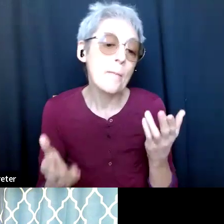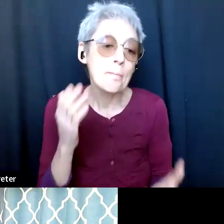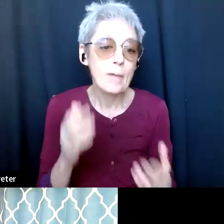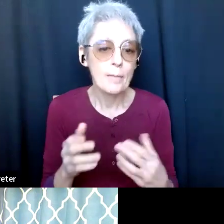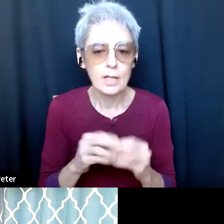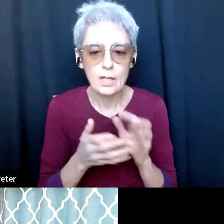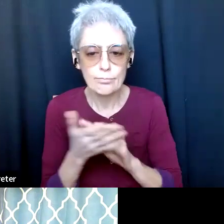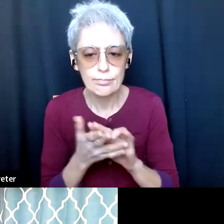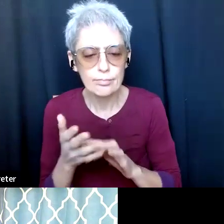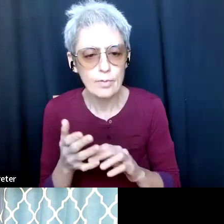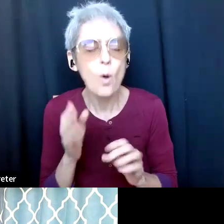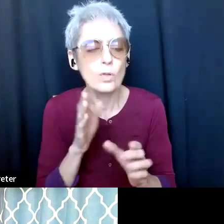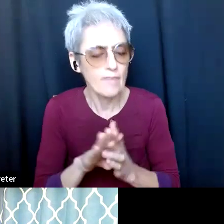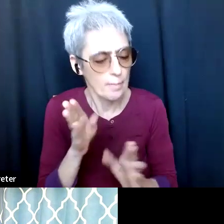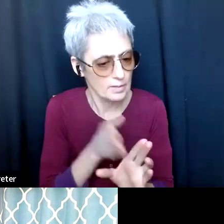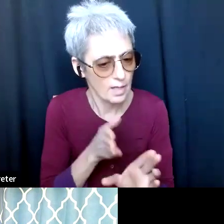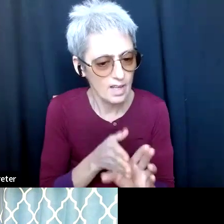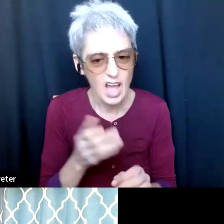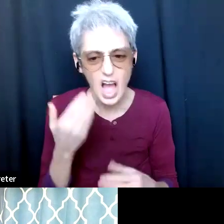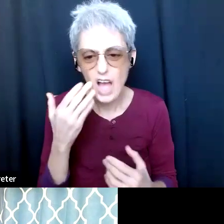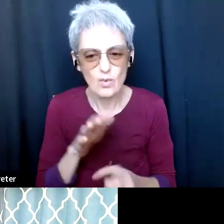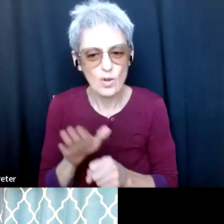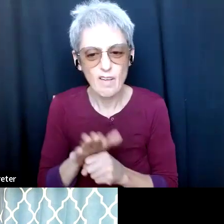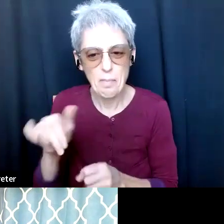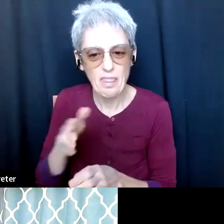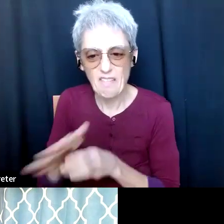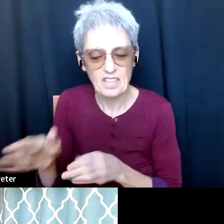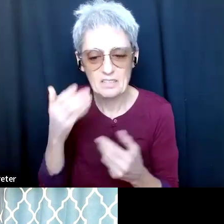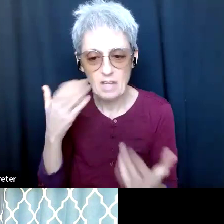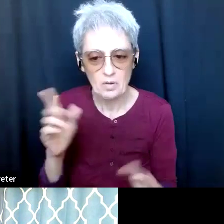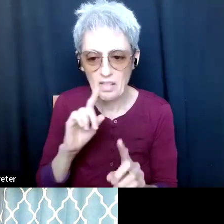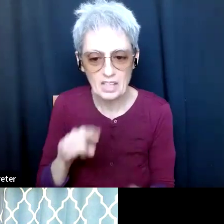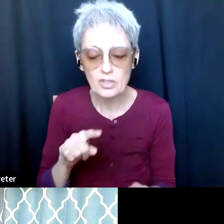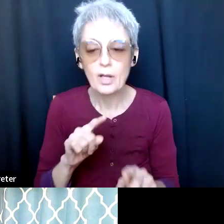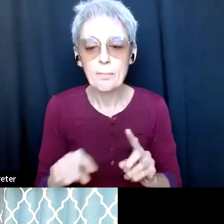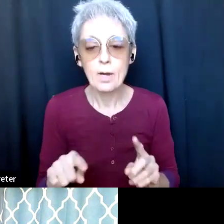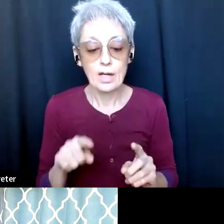is that certain aspects of these attention effects